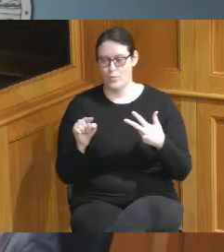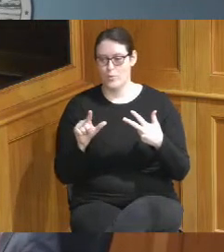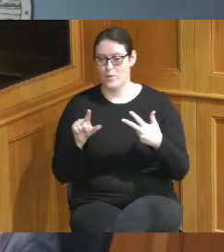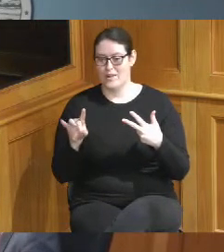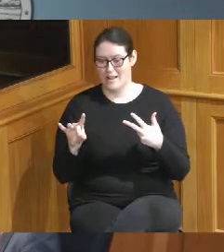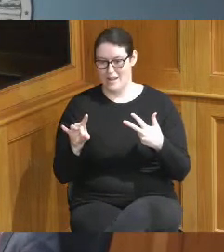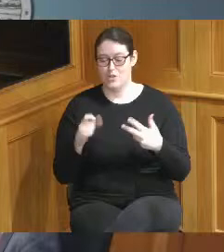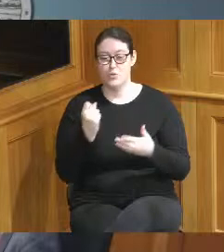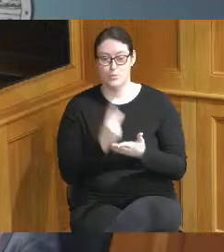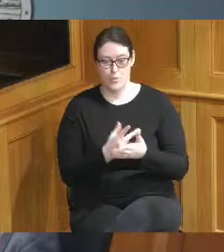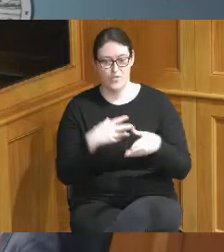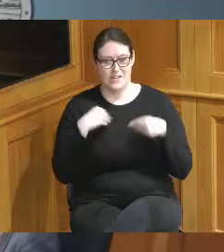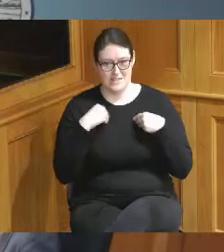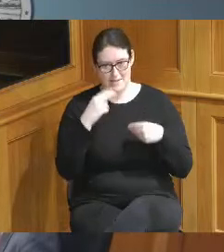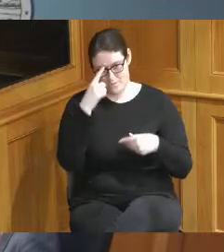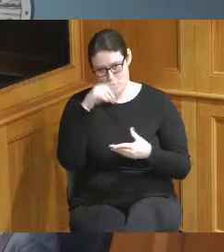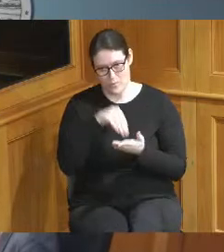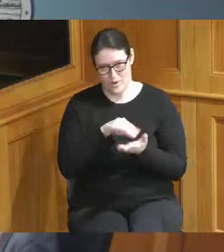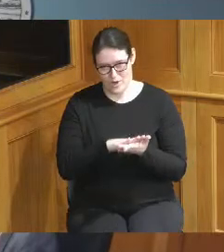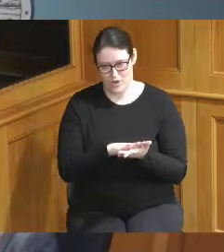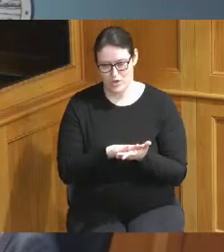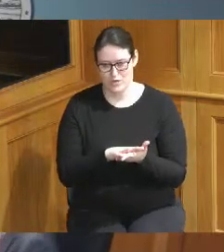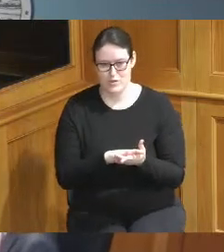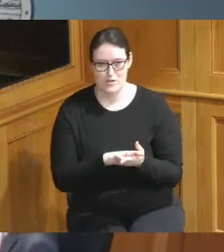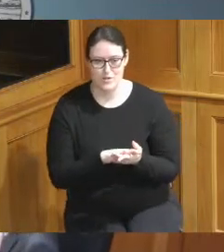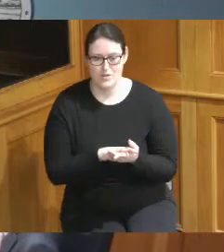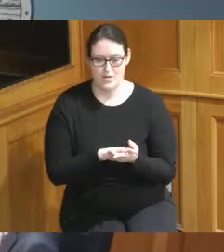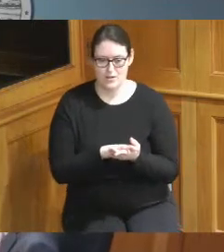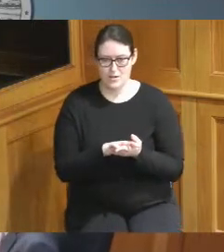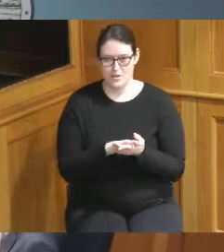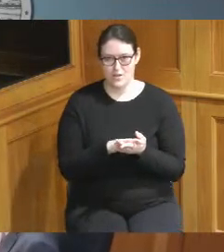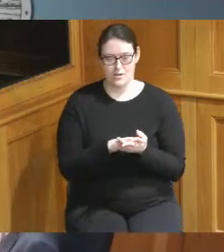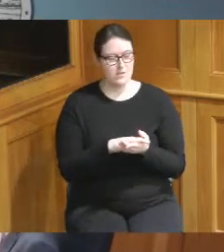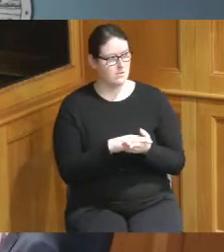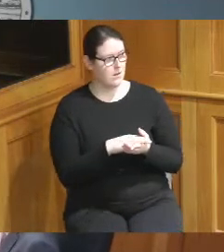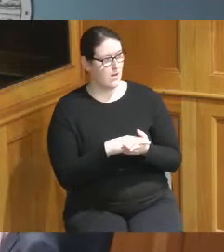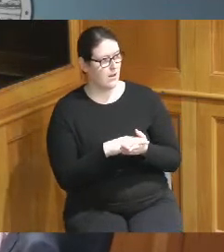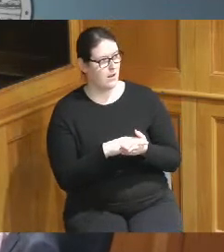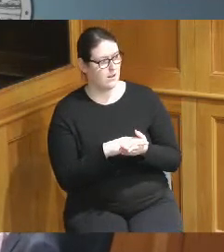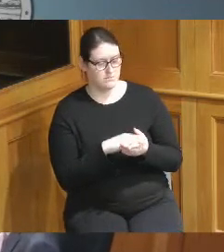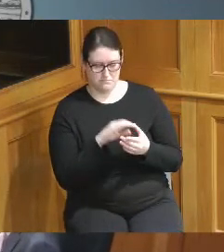going to ask to have pulled that out and vote on that individually but I will go ahead and open it